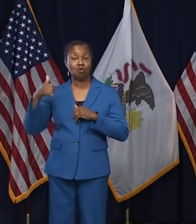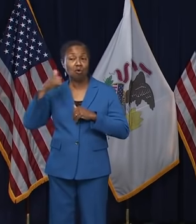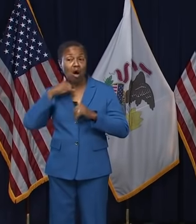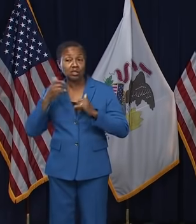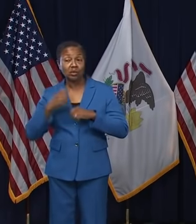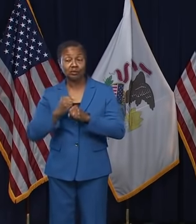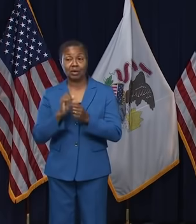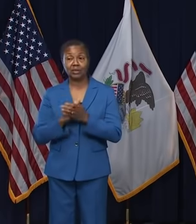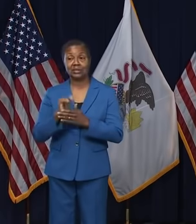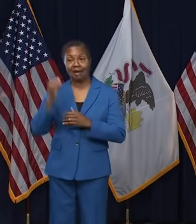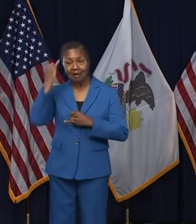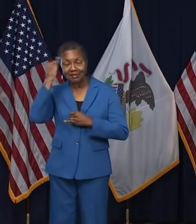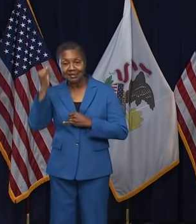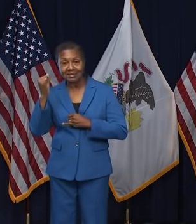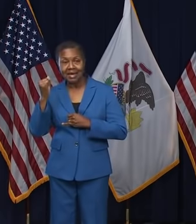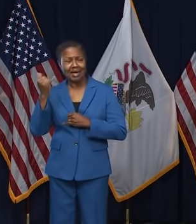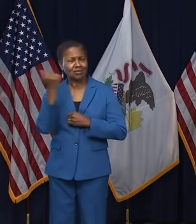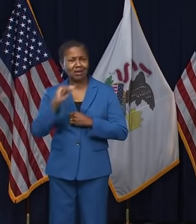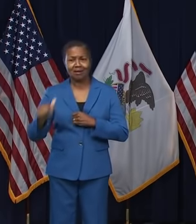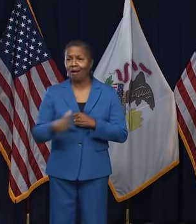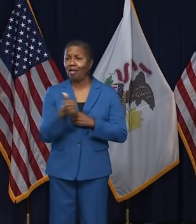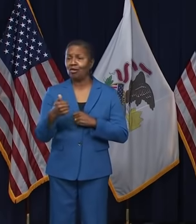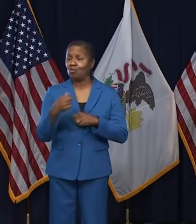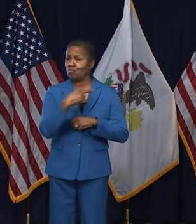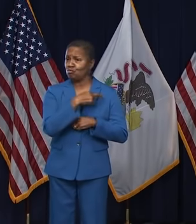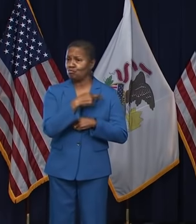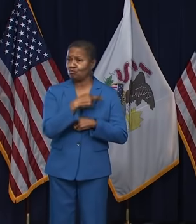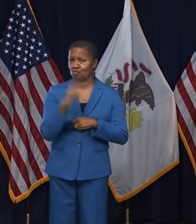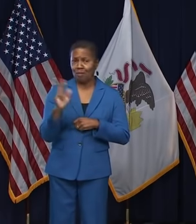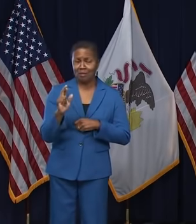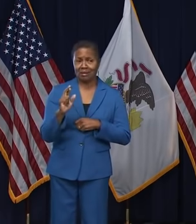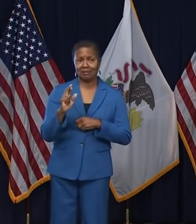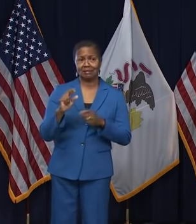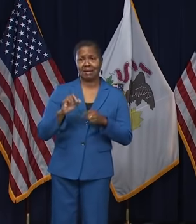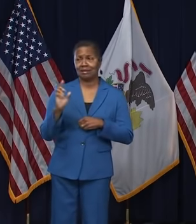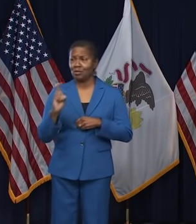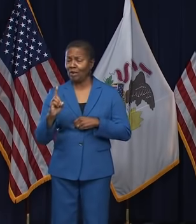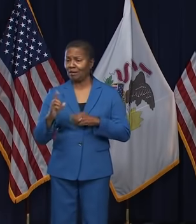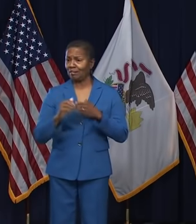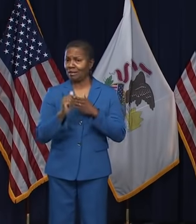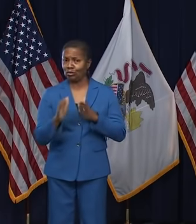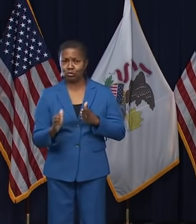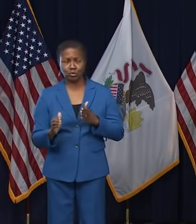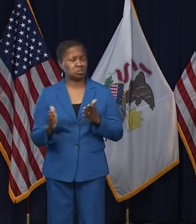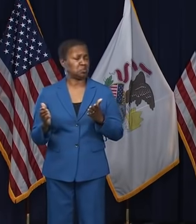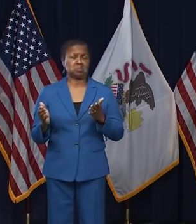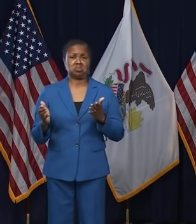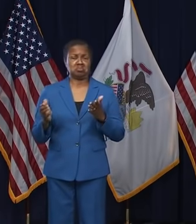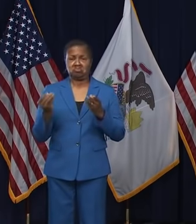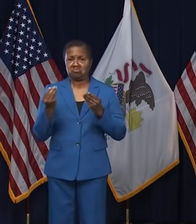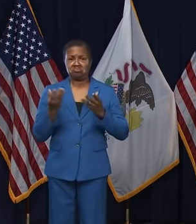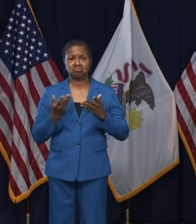the leader for- any calls that he wants to make with ideas and